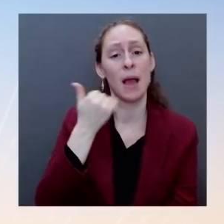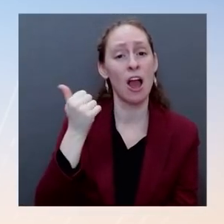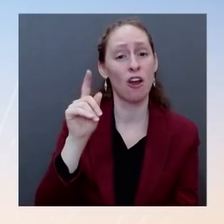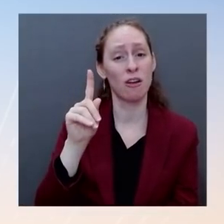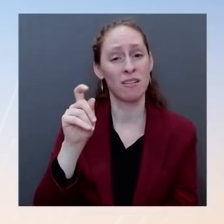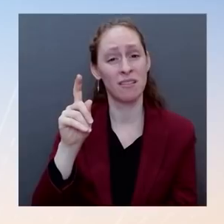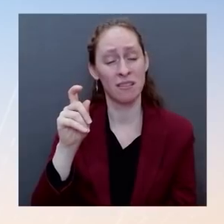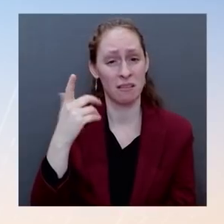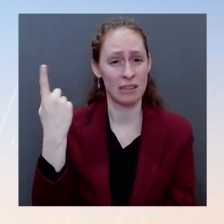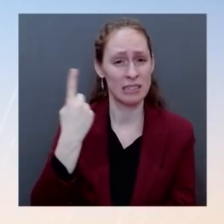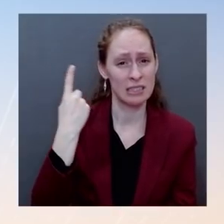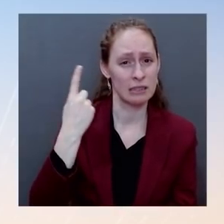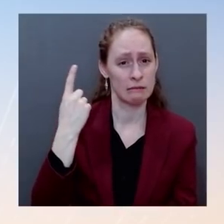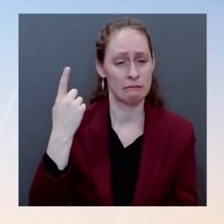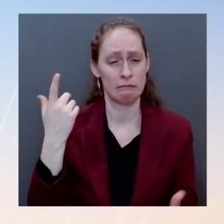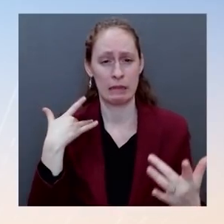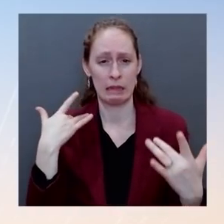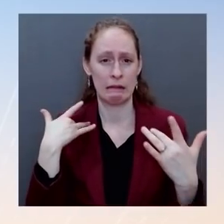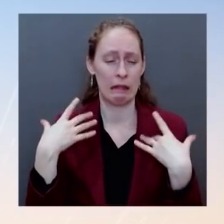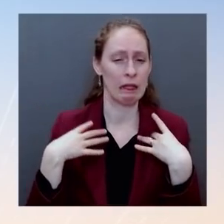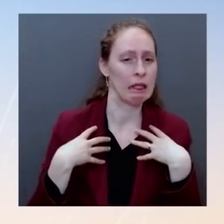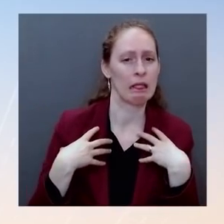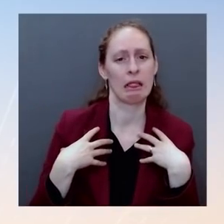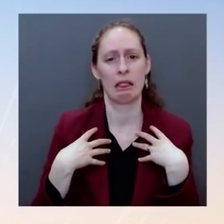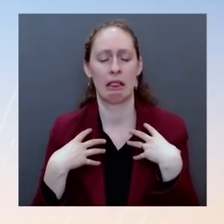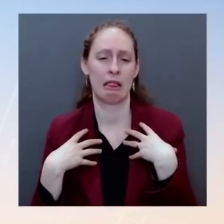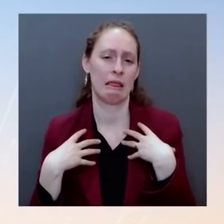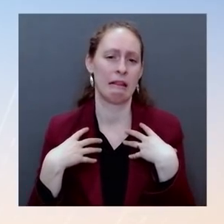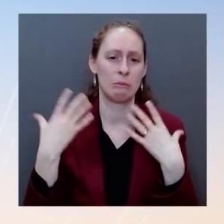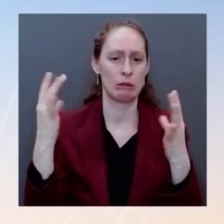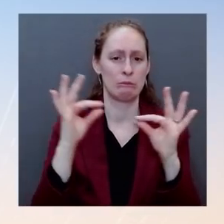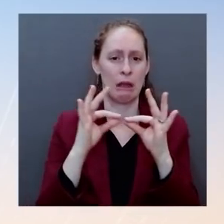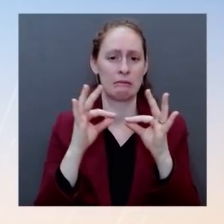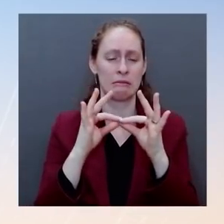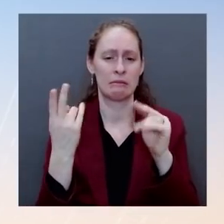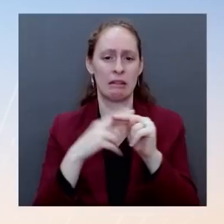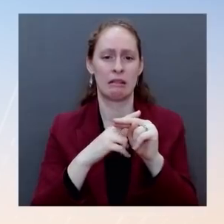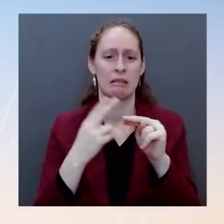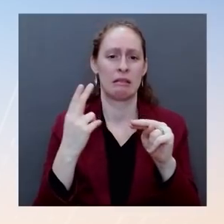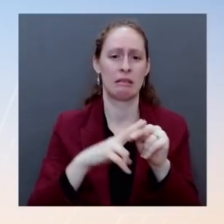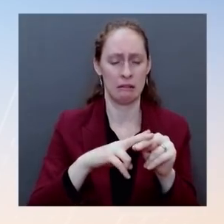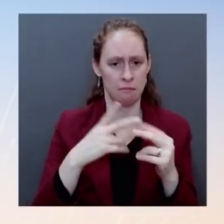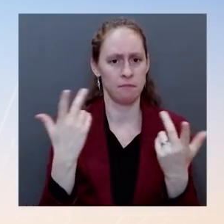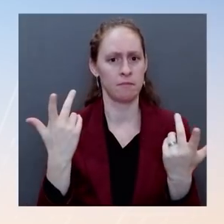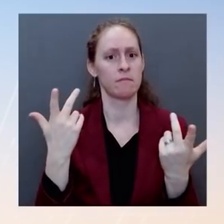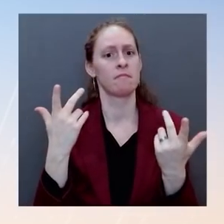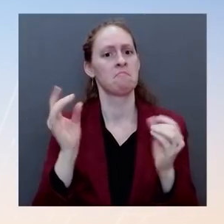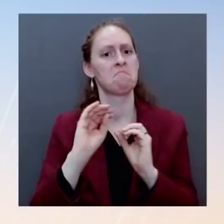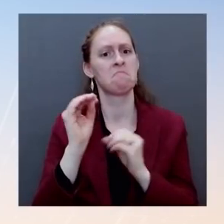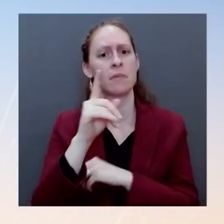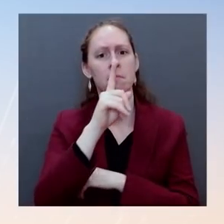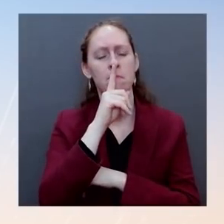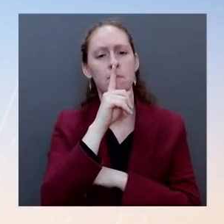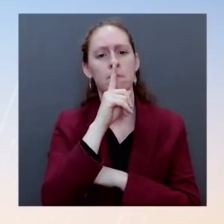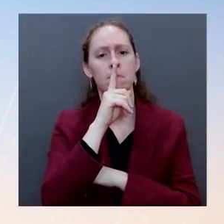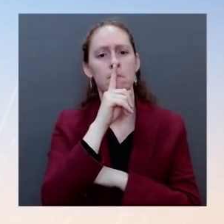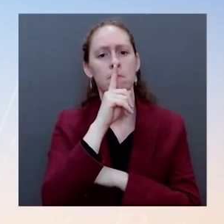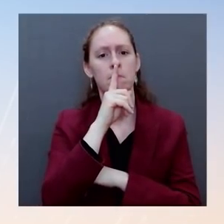there was no reference to Build Back Better. There was a reference to the American Rescue Plan. I'm just wondering if that reflects anything about the view of the White House on the prospects for Build Back Better